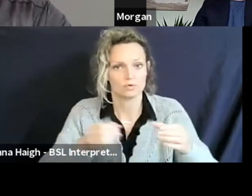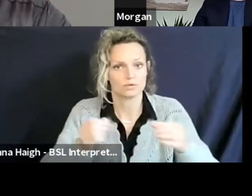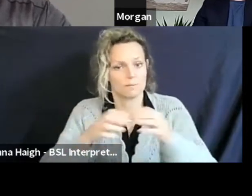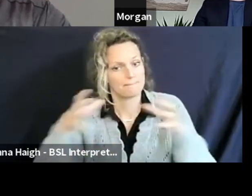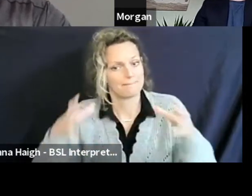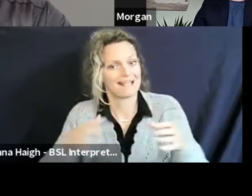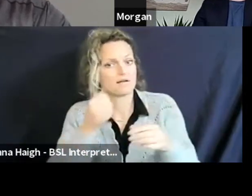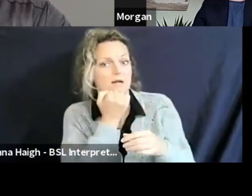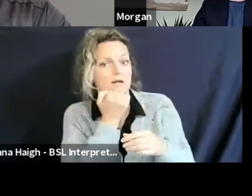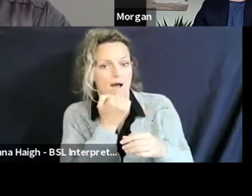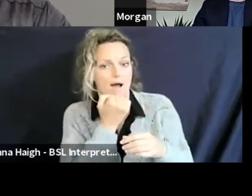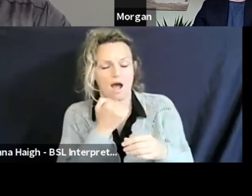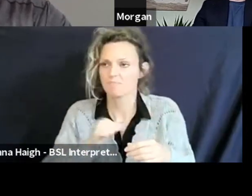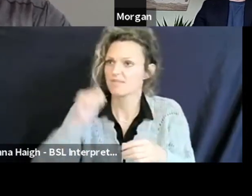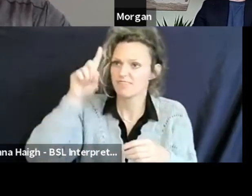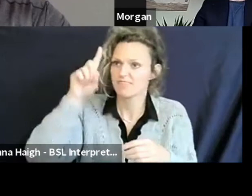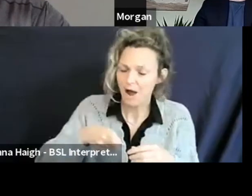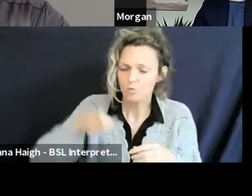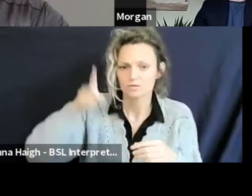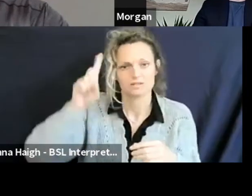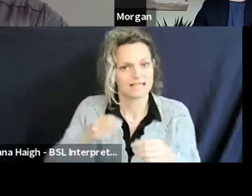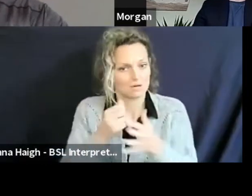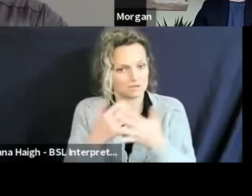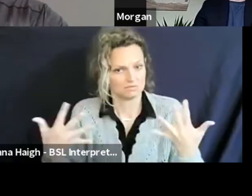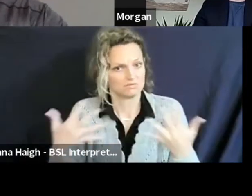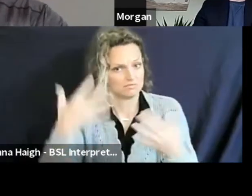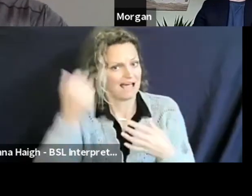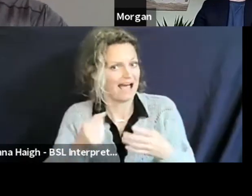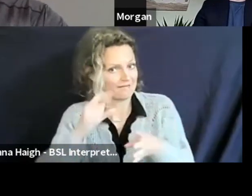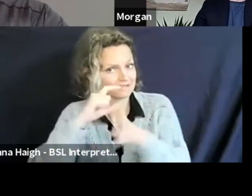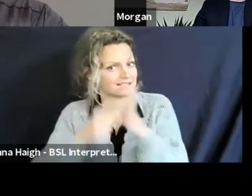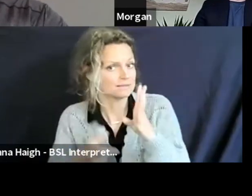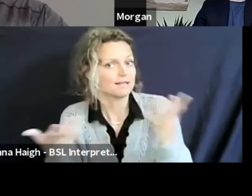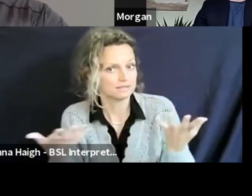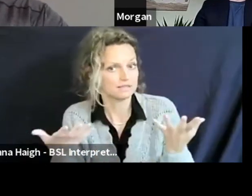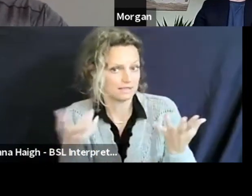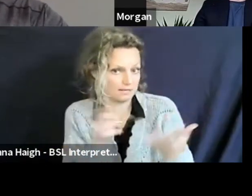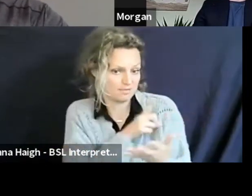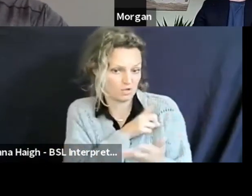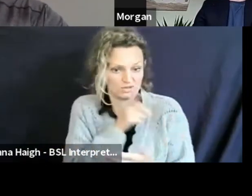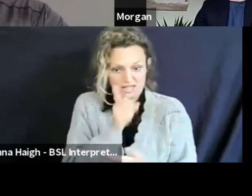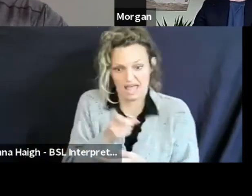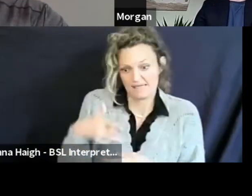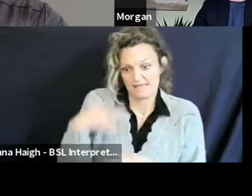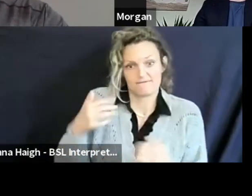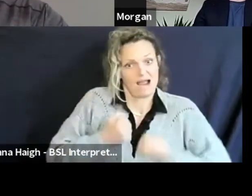So if you think about the maths there, one in five people, the big number of individuals we've got in HMRC, we